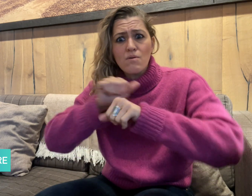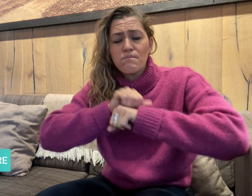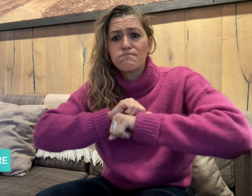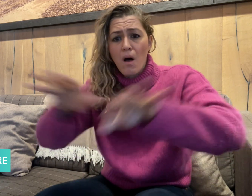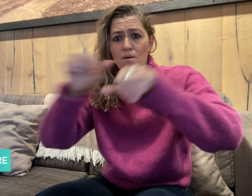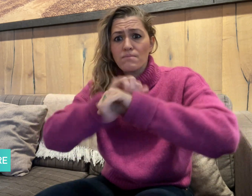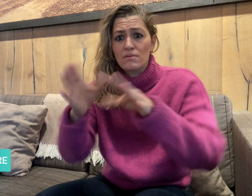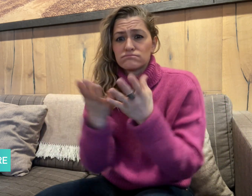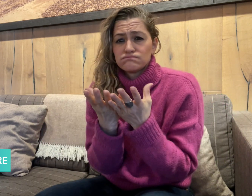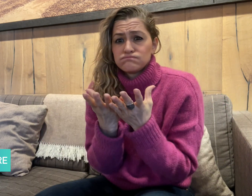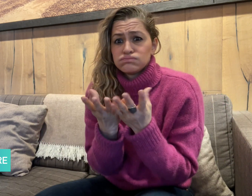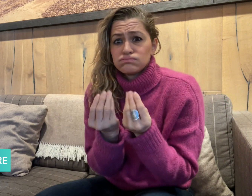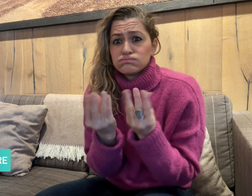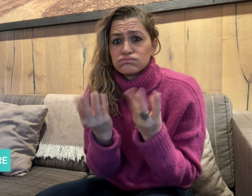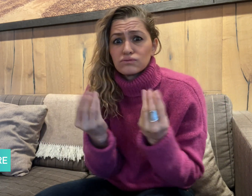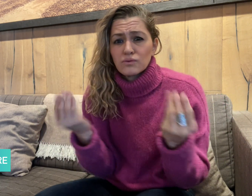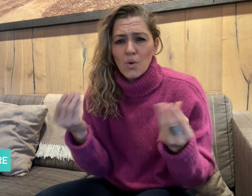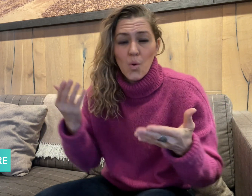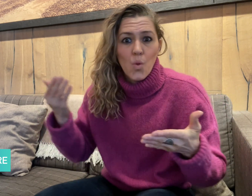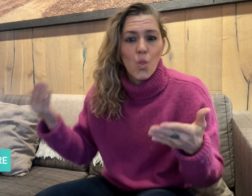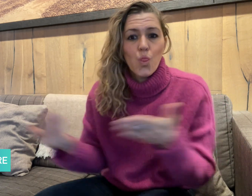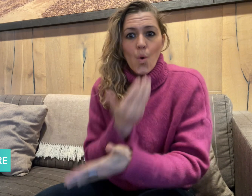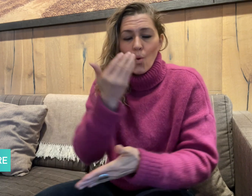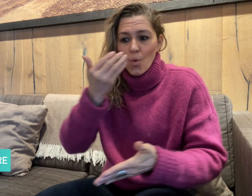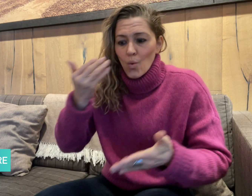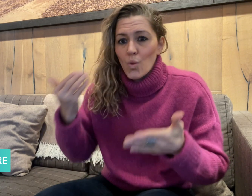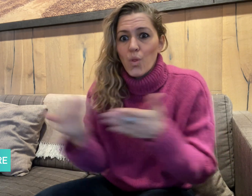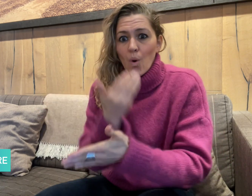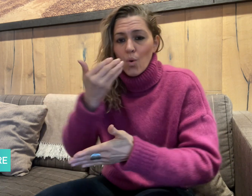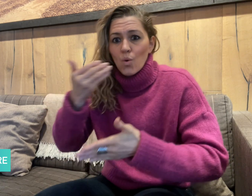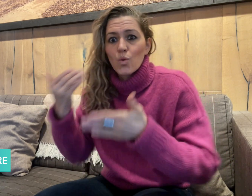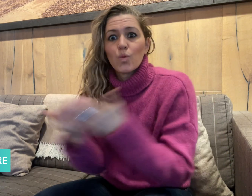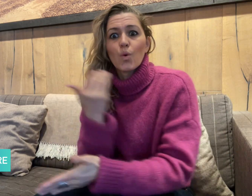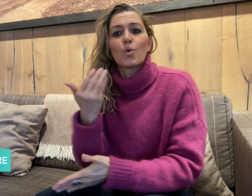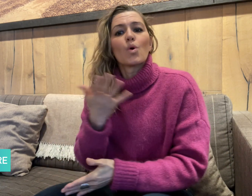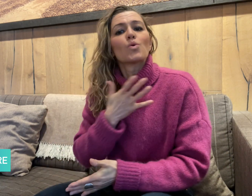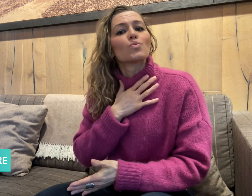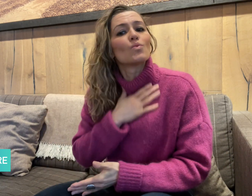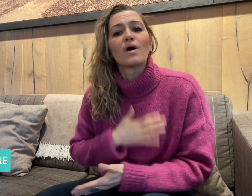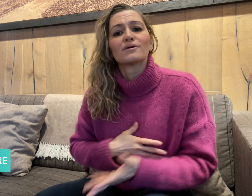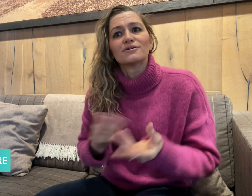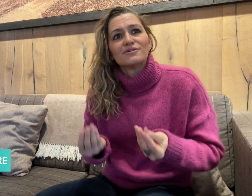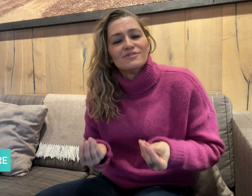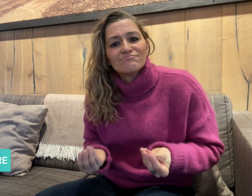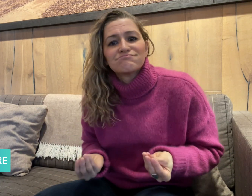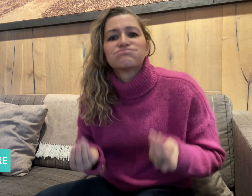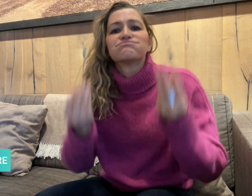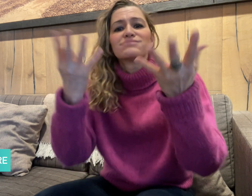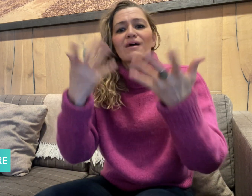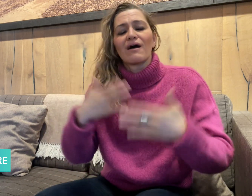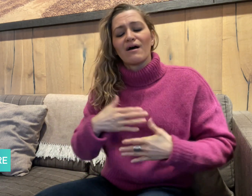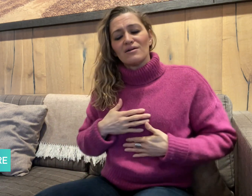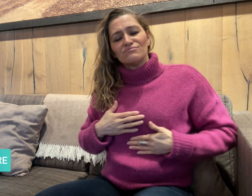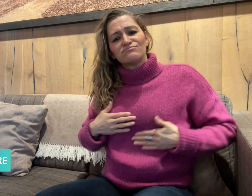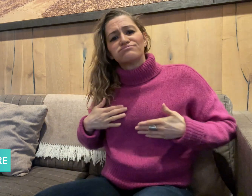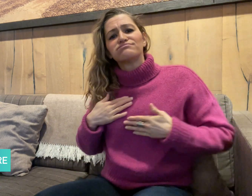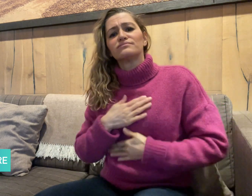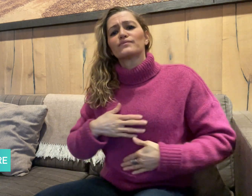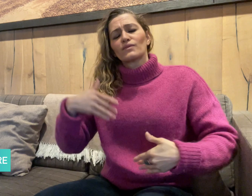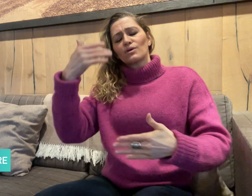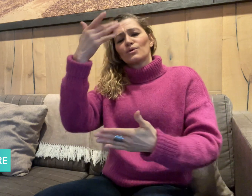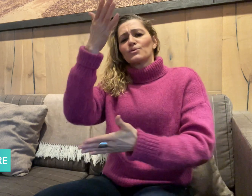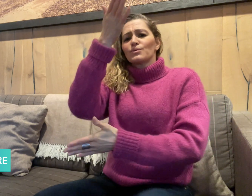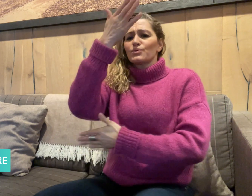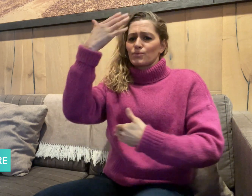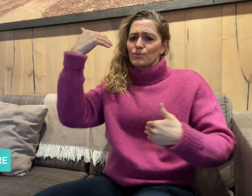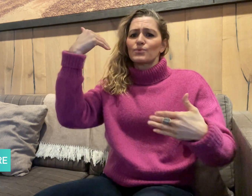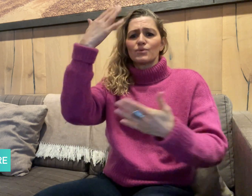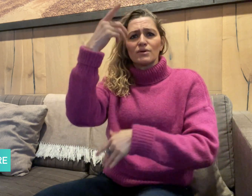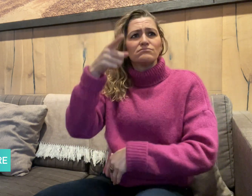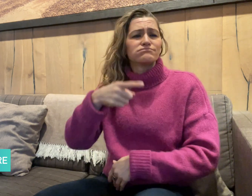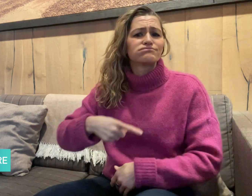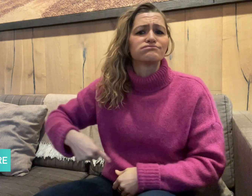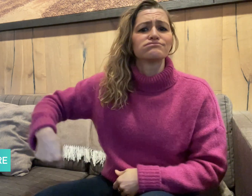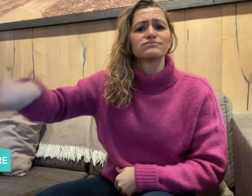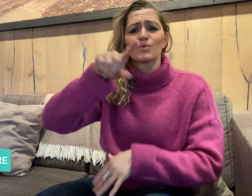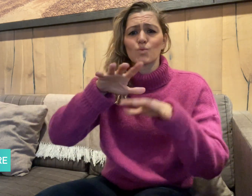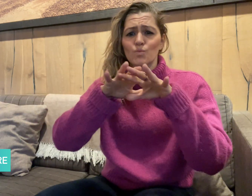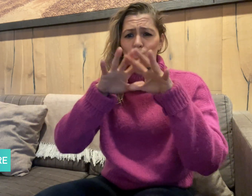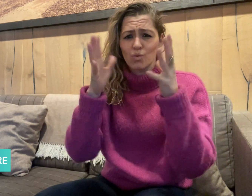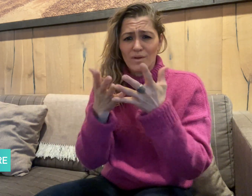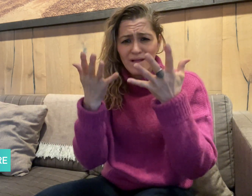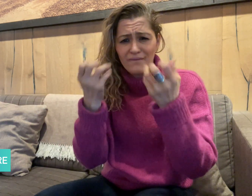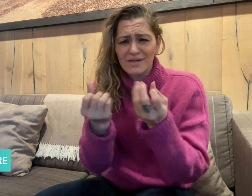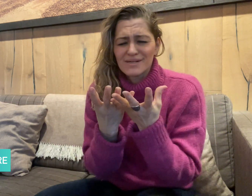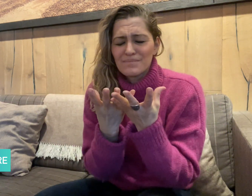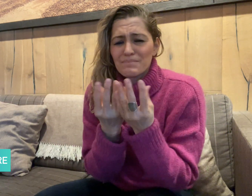of new content to provide entertainment to millions of fans around